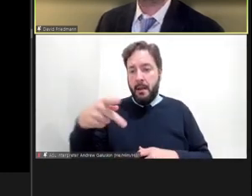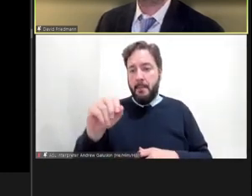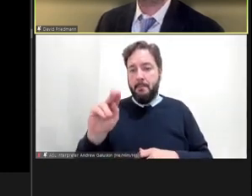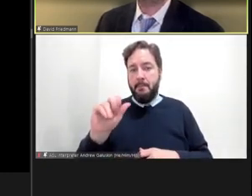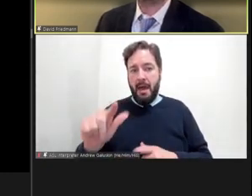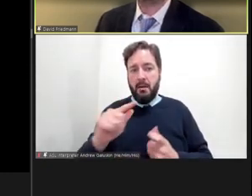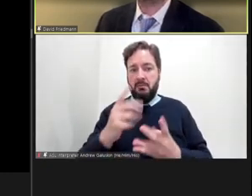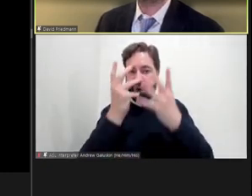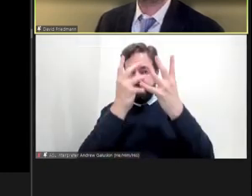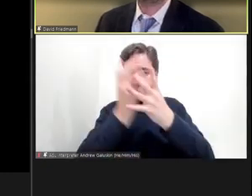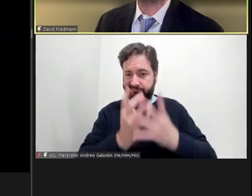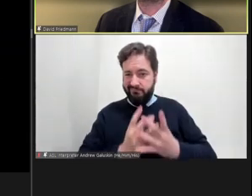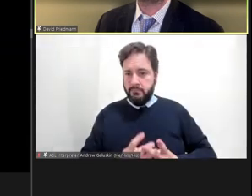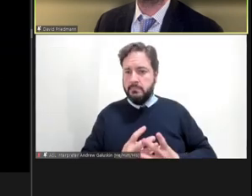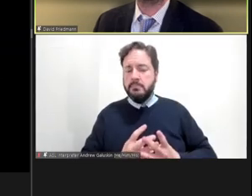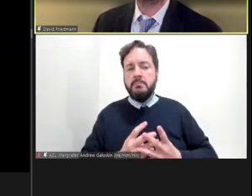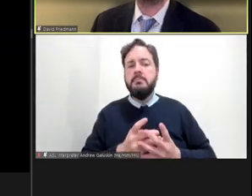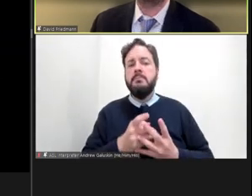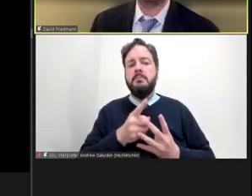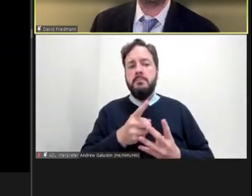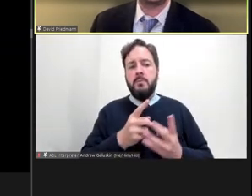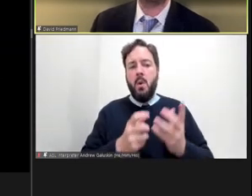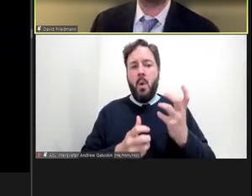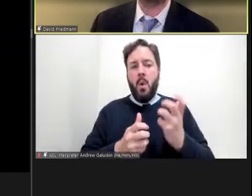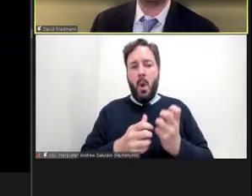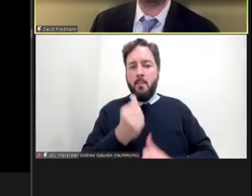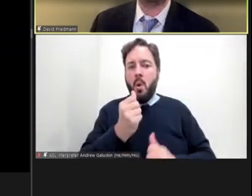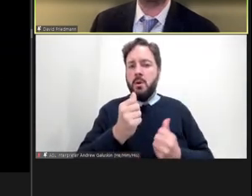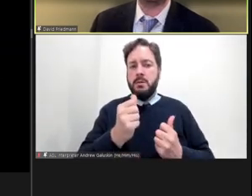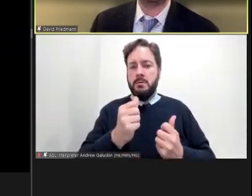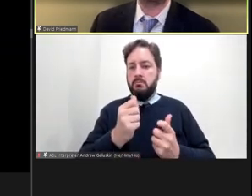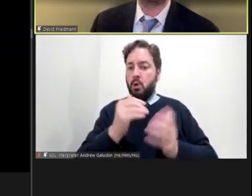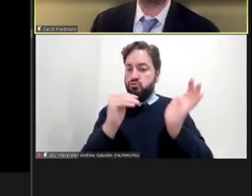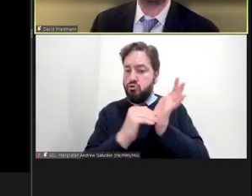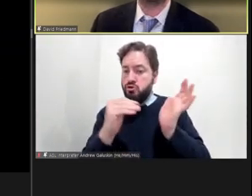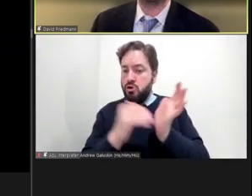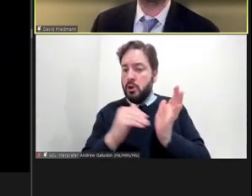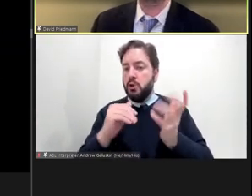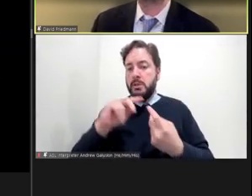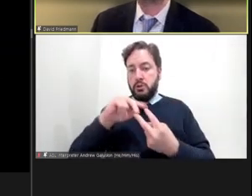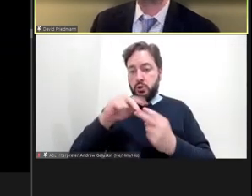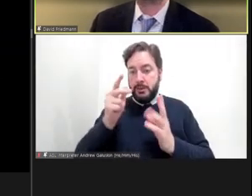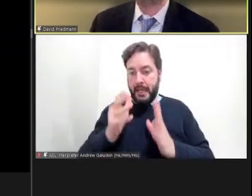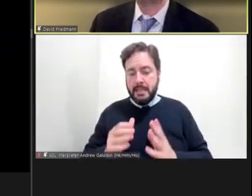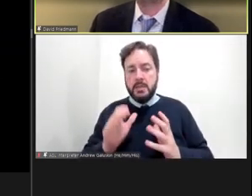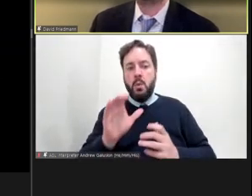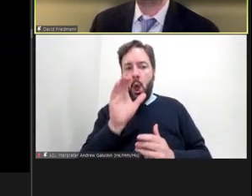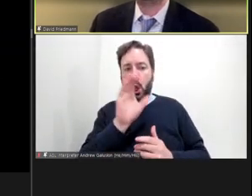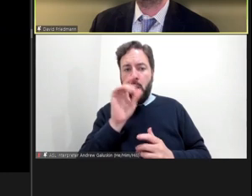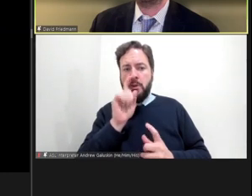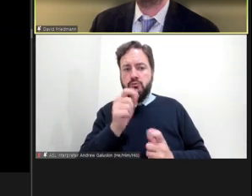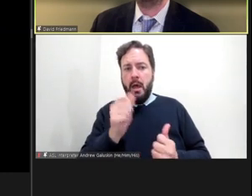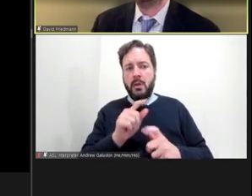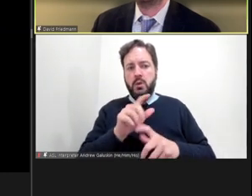most physicians or geneticists will consider ordering. Two highlighted here. And I have no